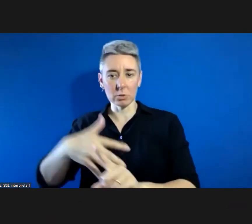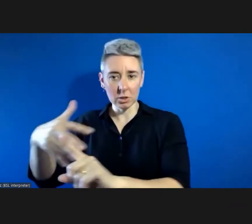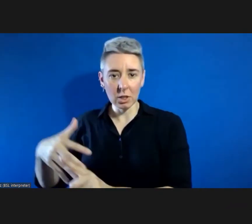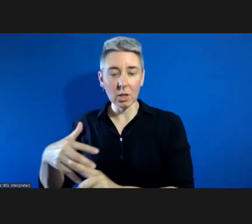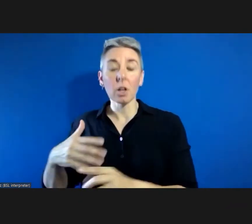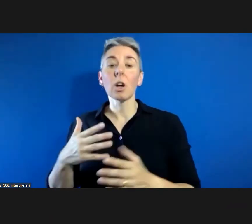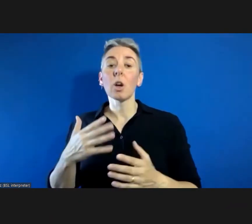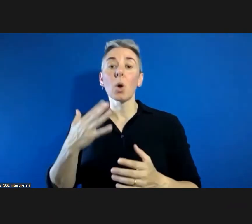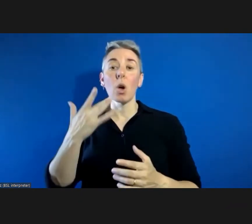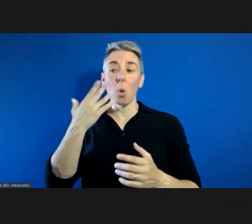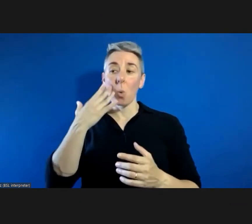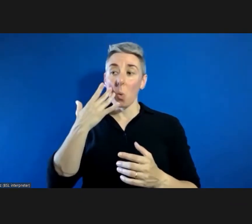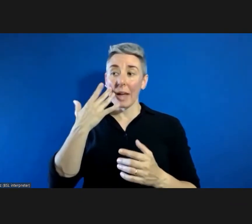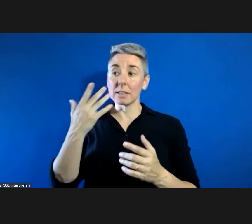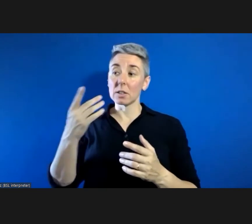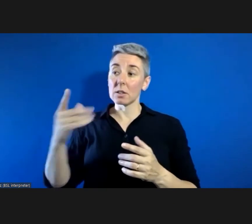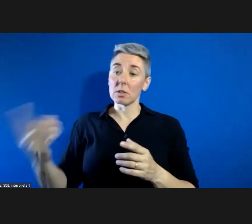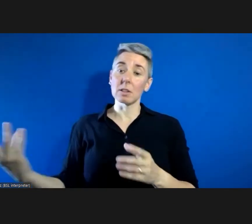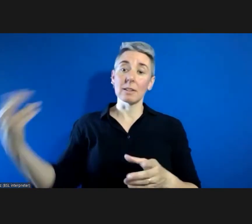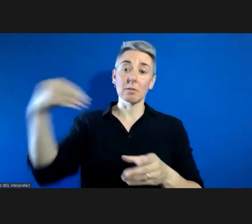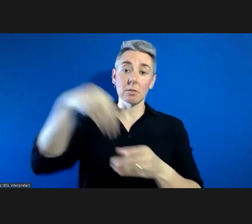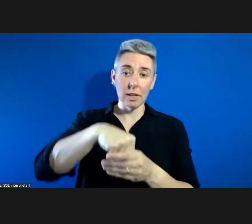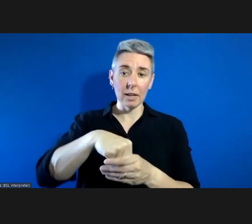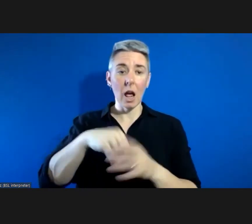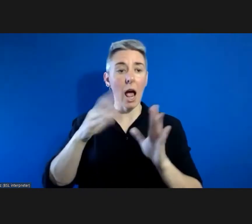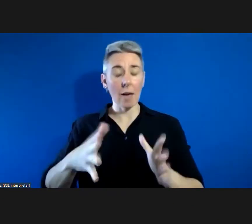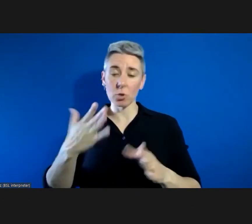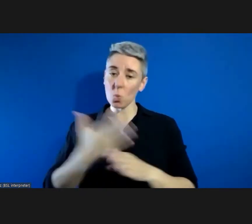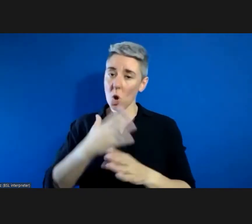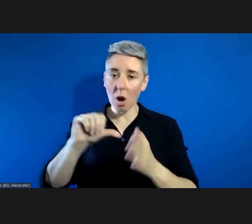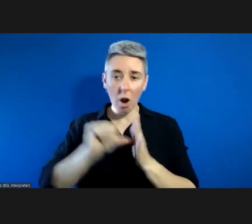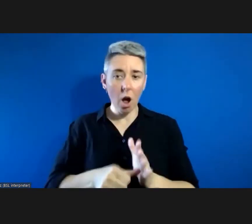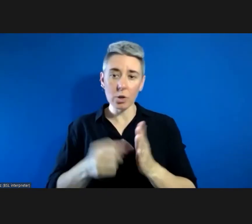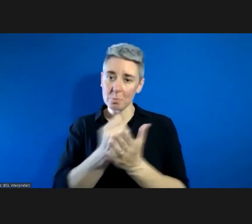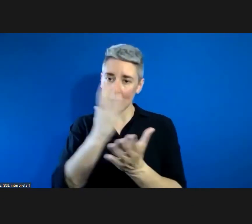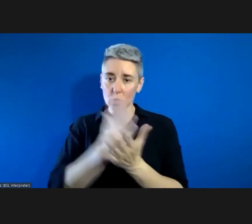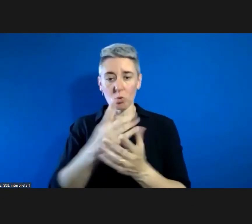people feel that they belong. And again that doesn't mean compliant with some romantic